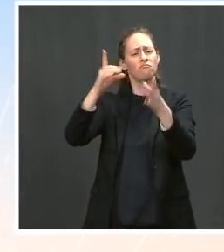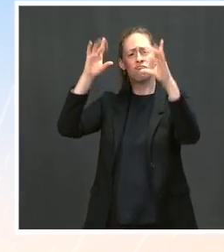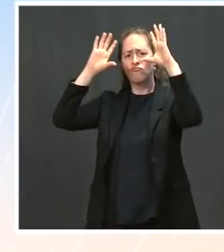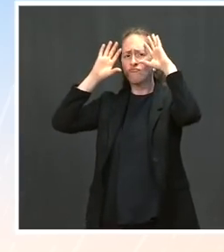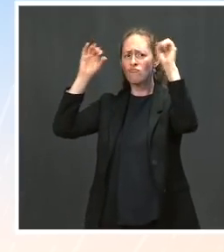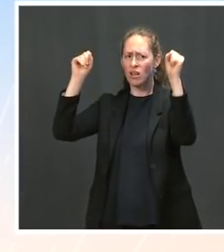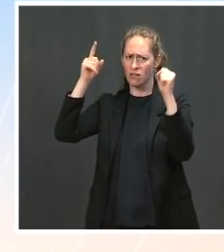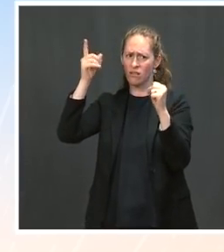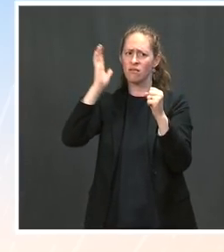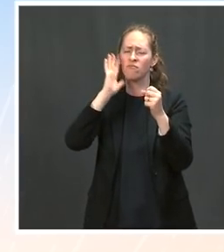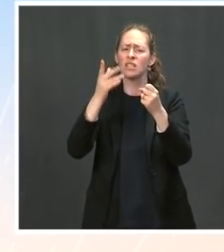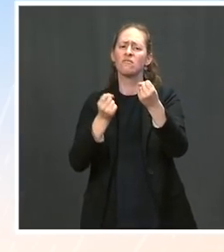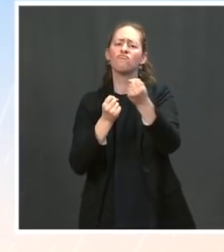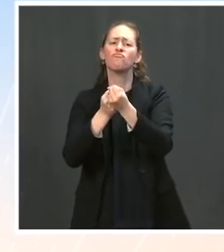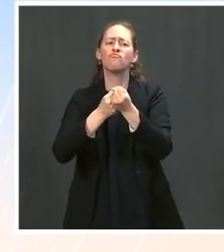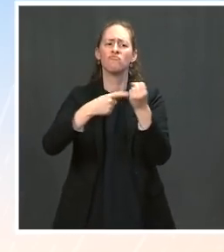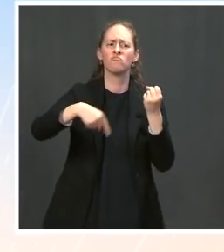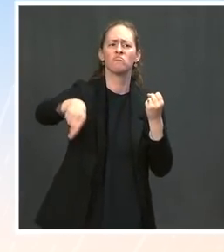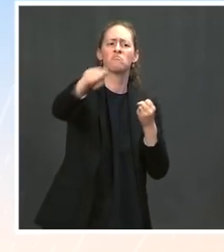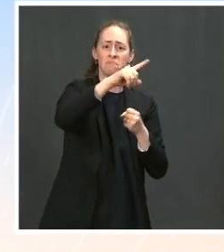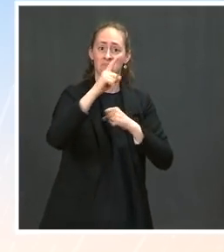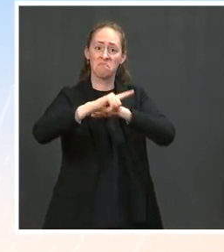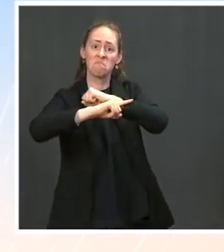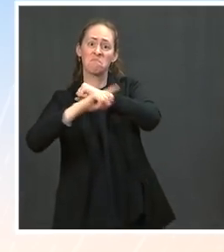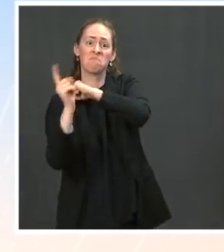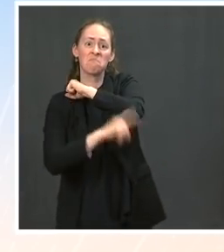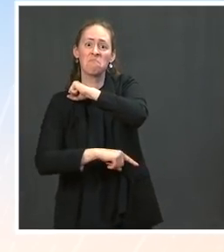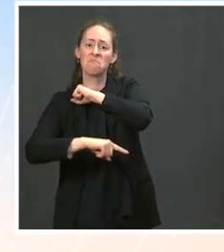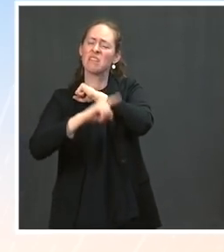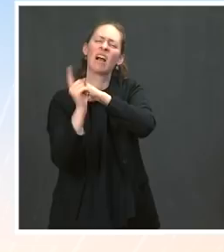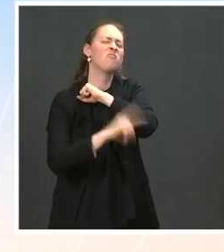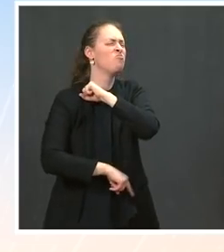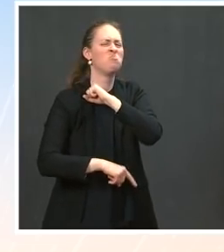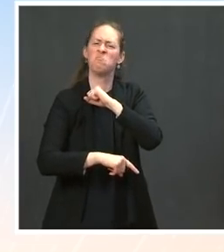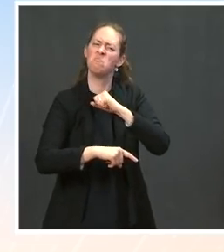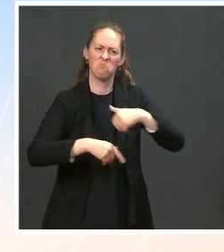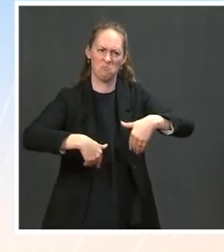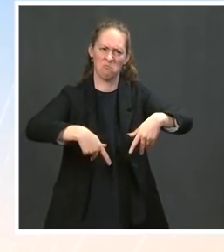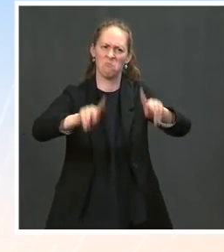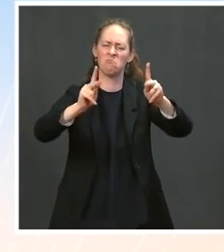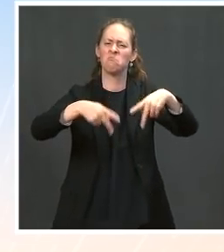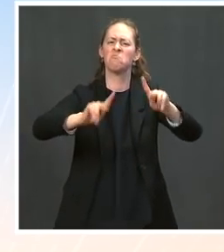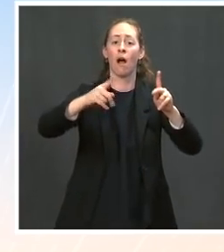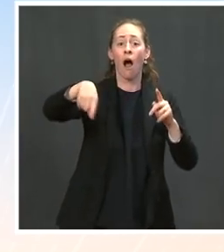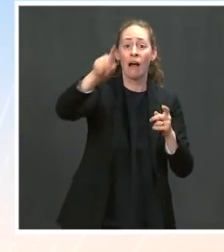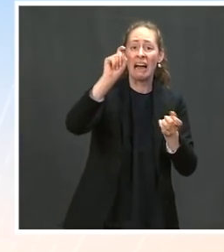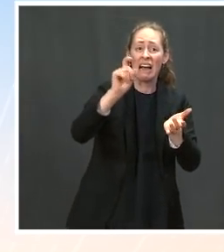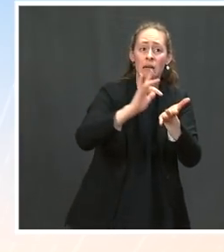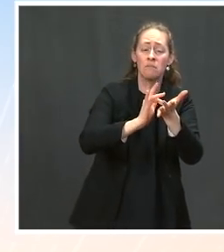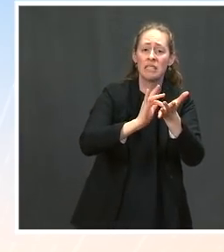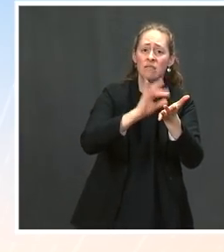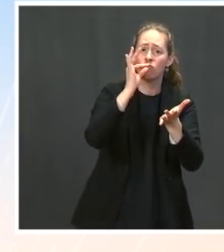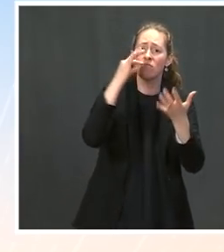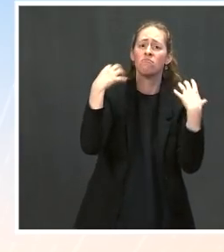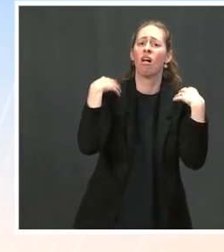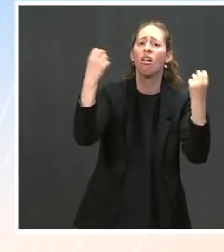He also supports legalizing medicinal marijuana. So that's his point of view on the issue. The Press: So if the House passed -- the House and Senate pass a bill